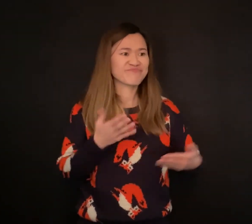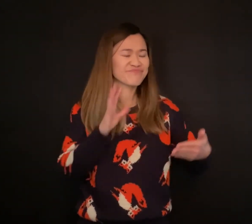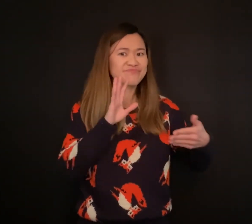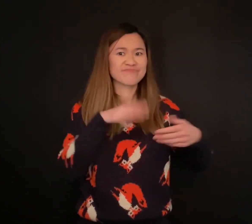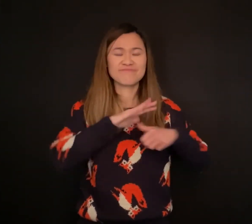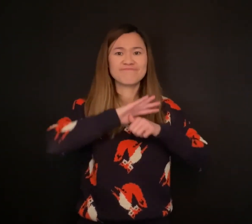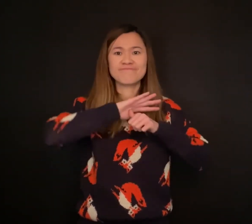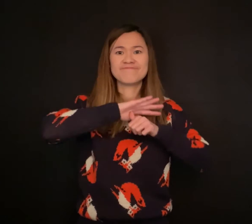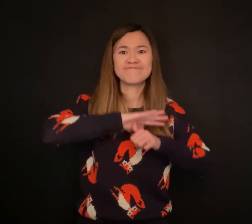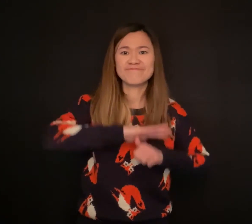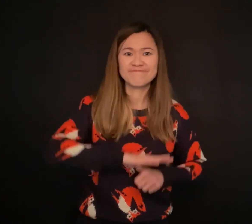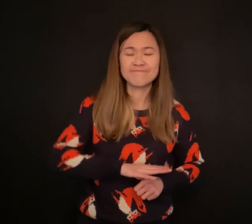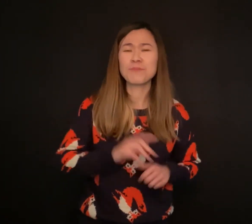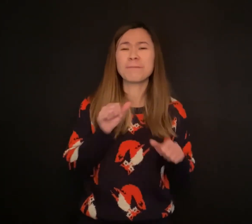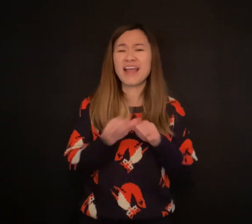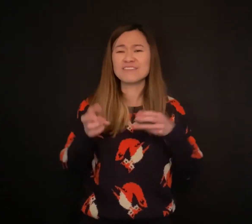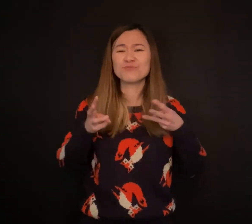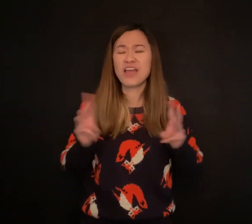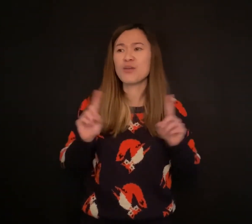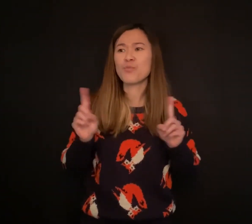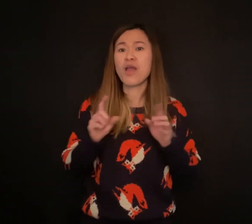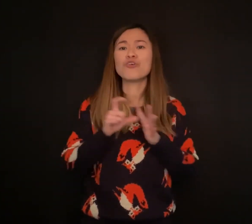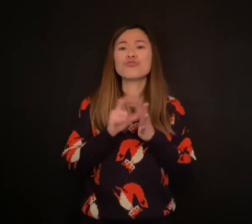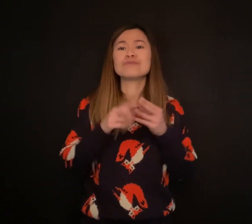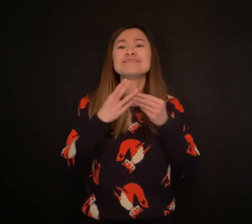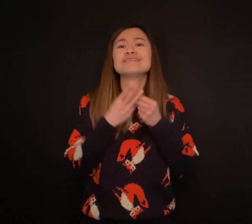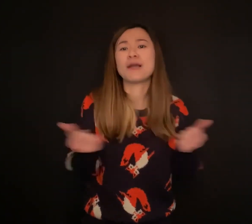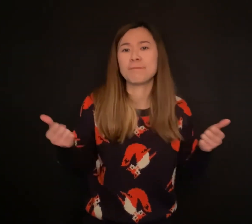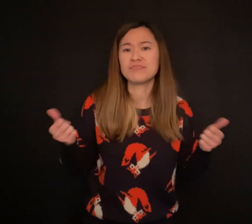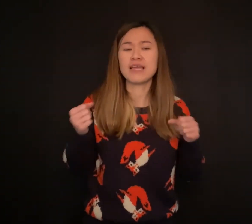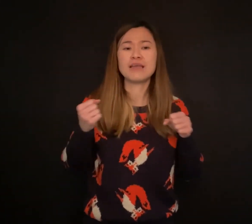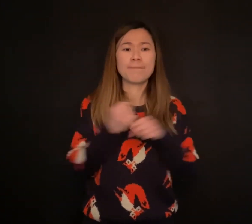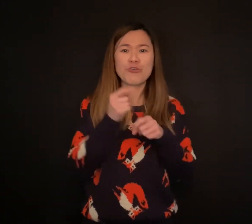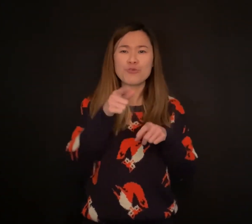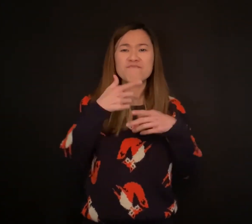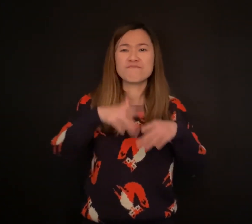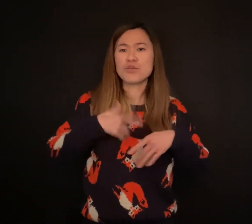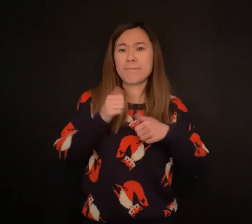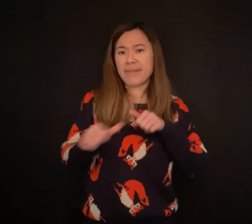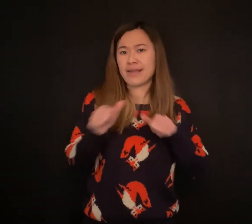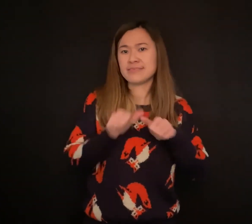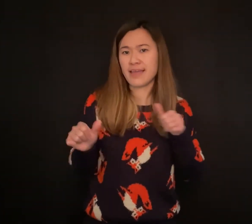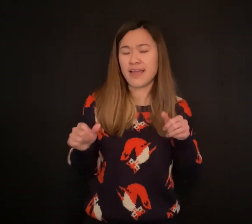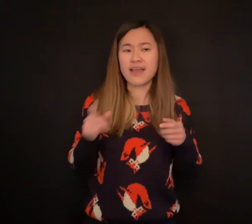but that depresses me. It is better to just do something to make me feel better.